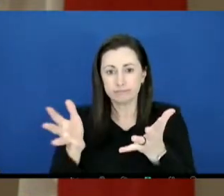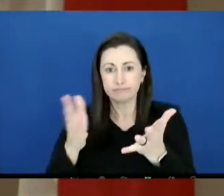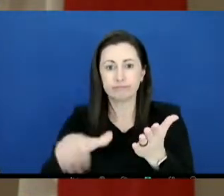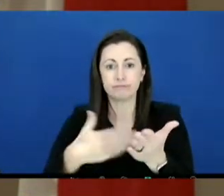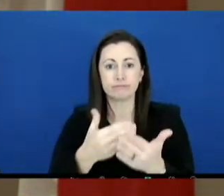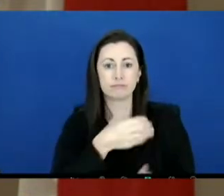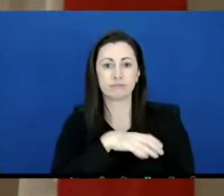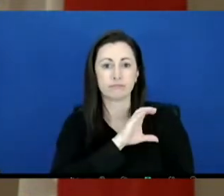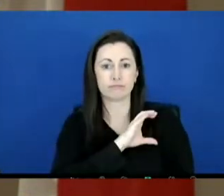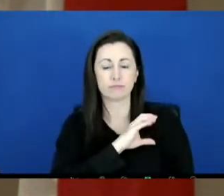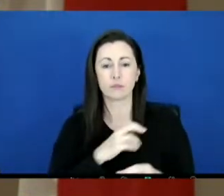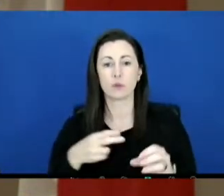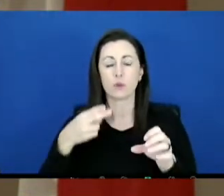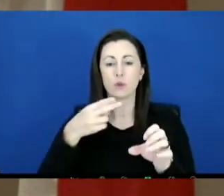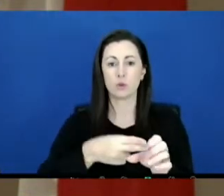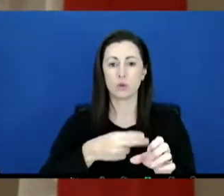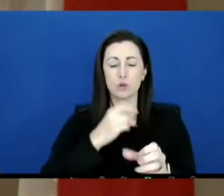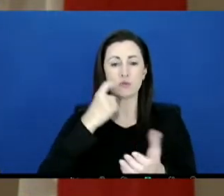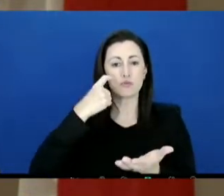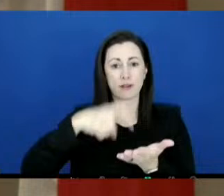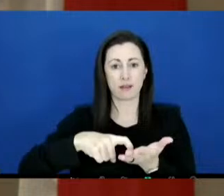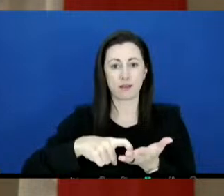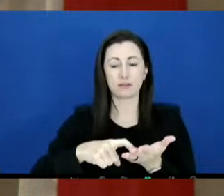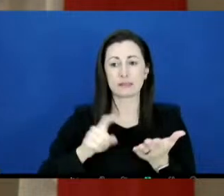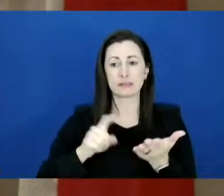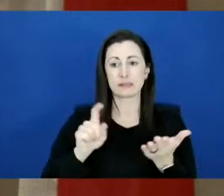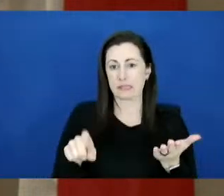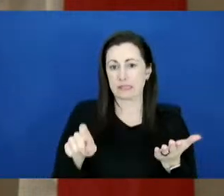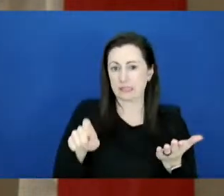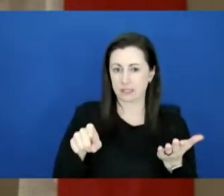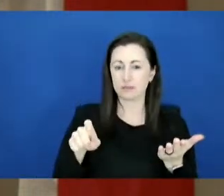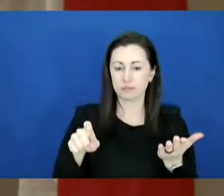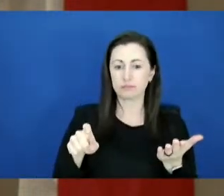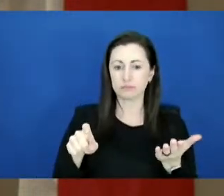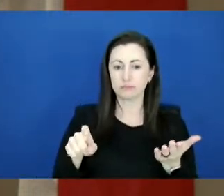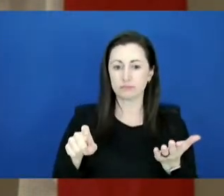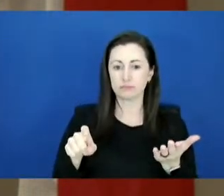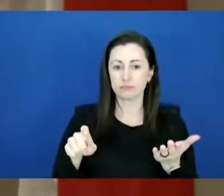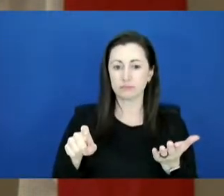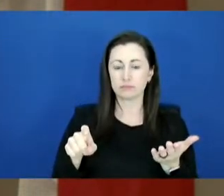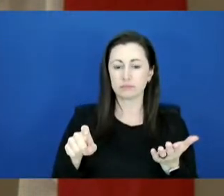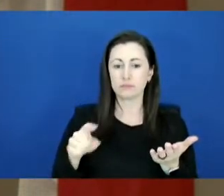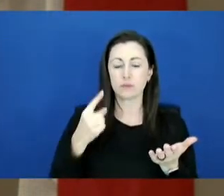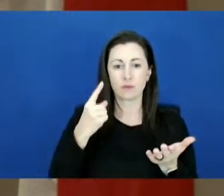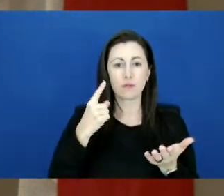MONTH.